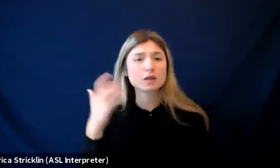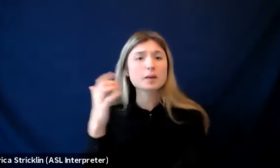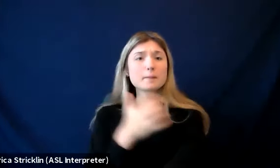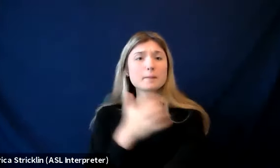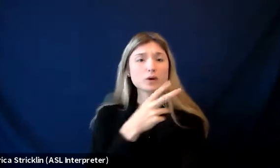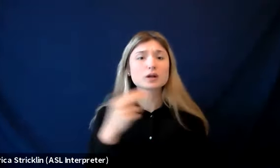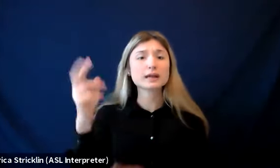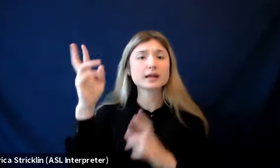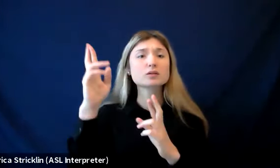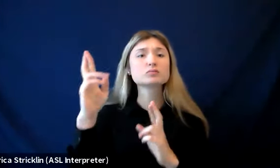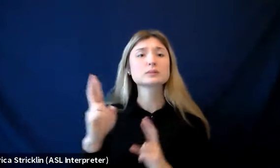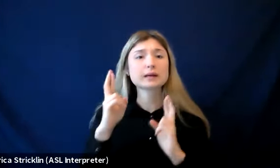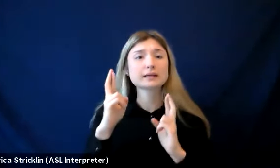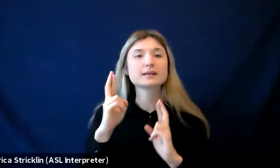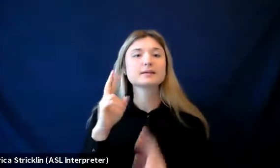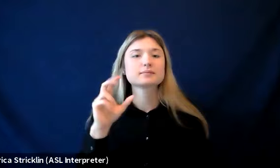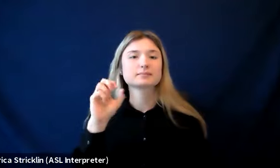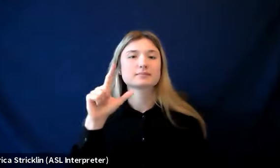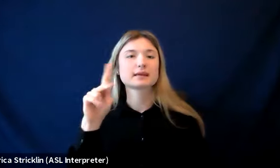Yes.